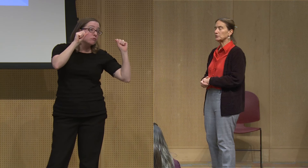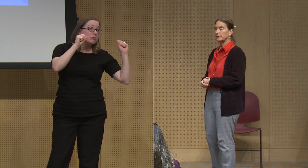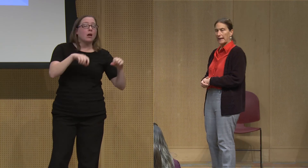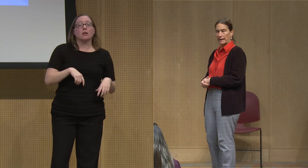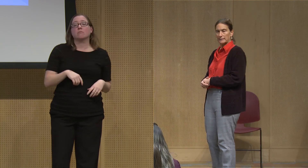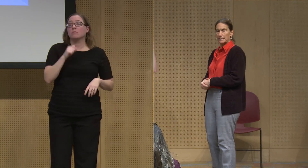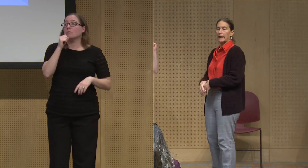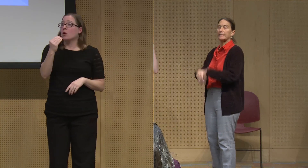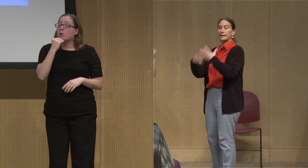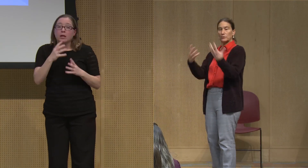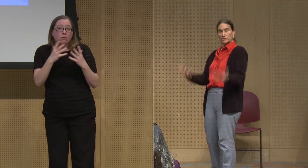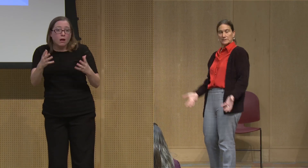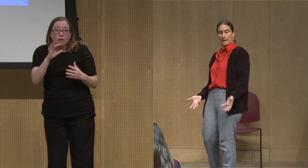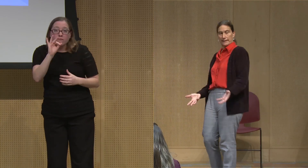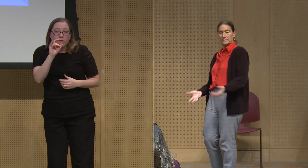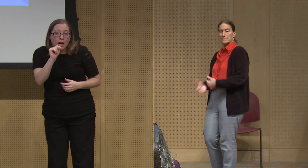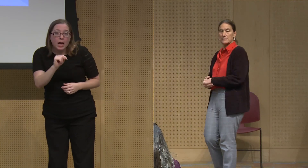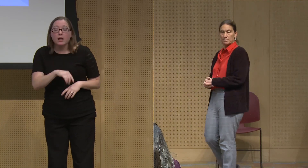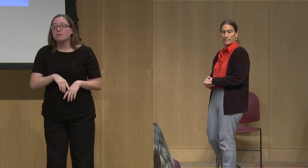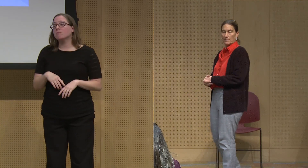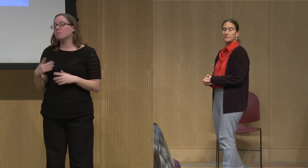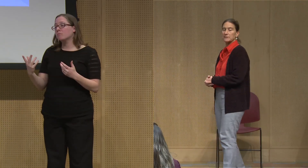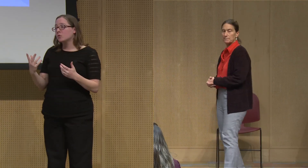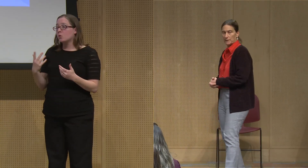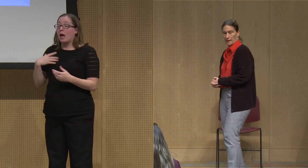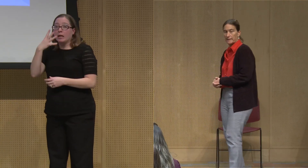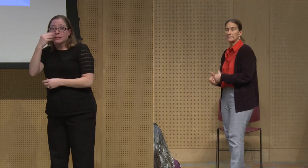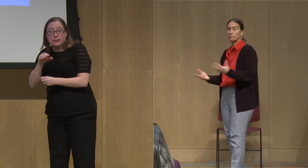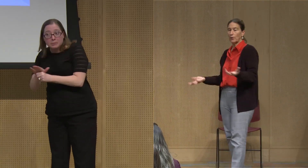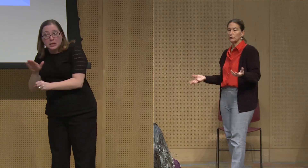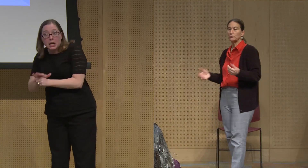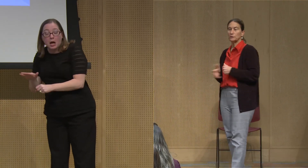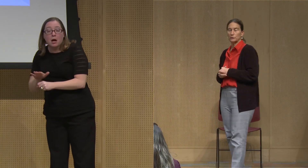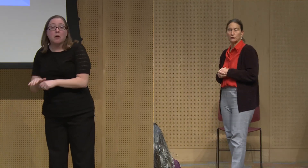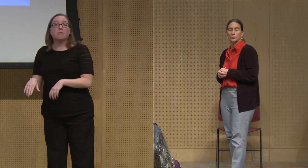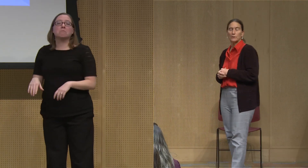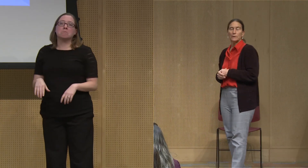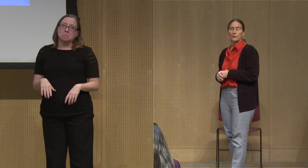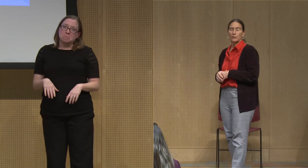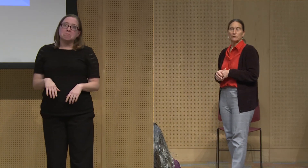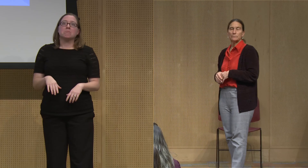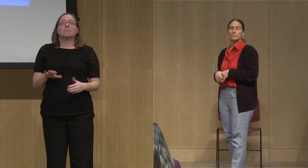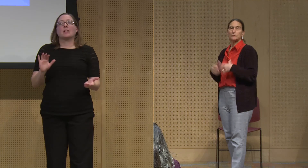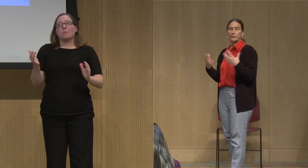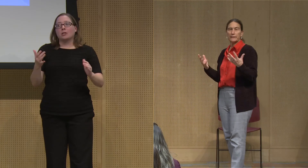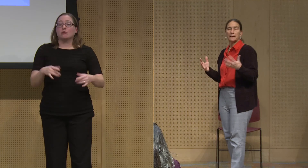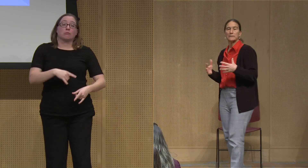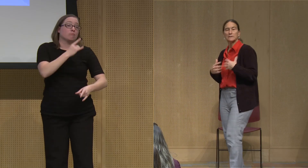I GET GOOD--I GET SLEEP-- ENOUGH SLEEP AT NIGHT AS OPPOSED TO, YOU KNOW, DRINKING AND SMOKING